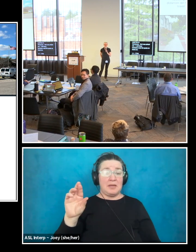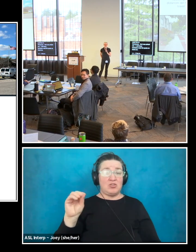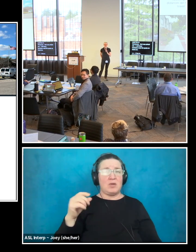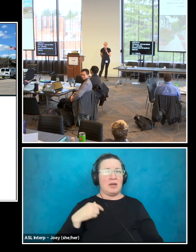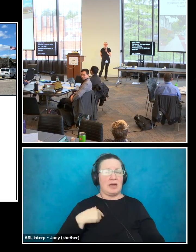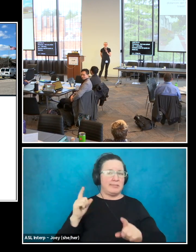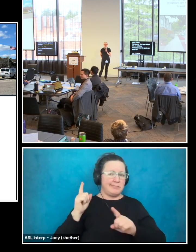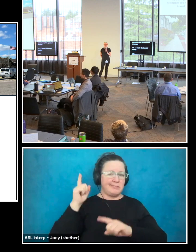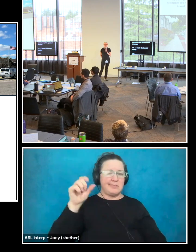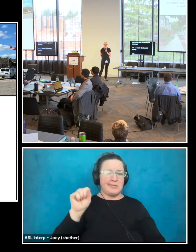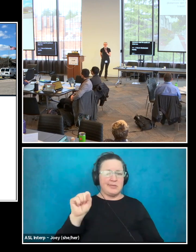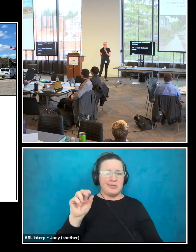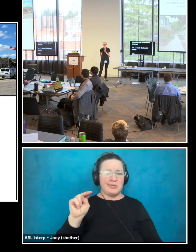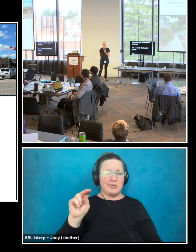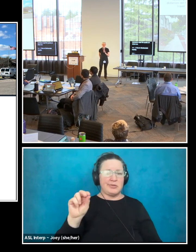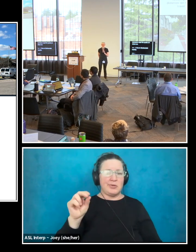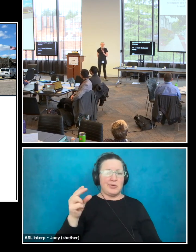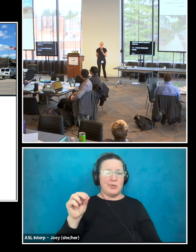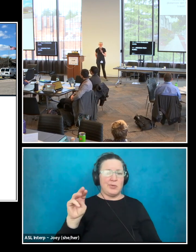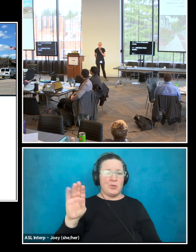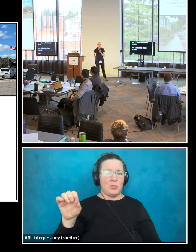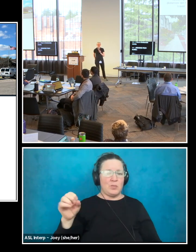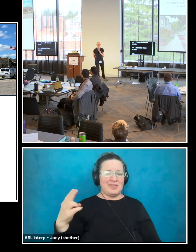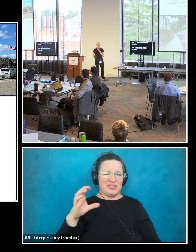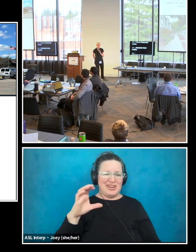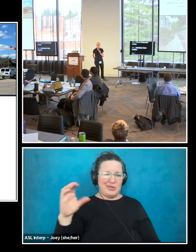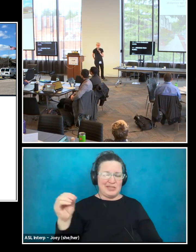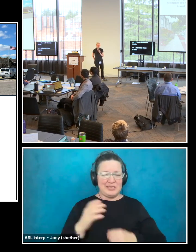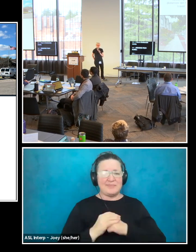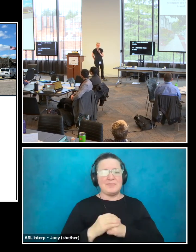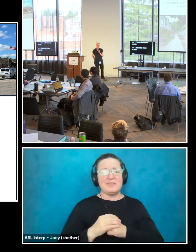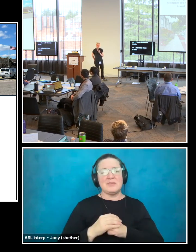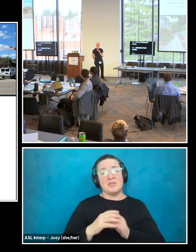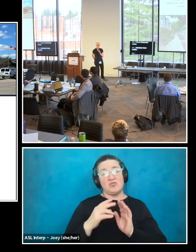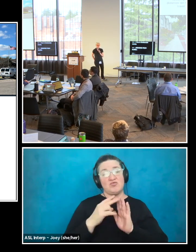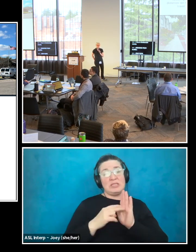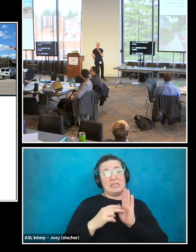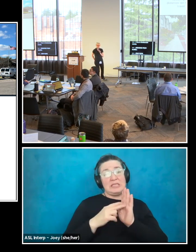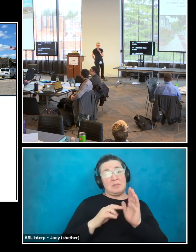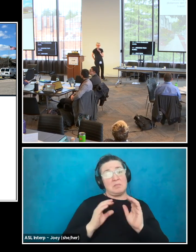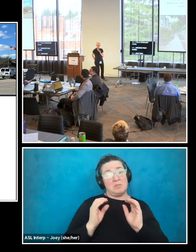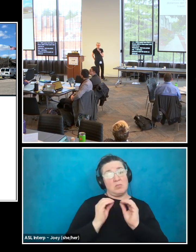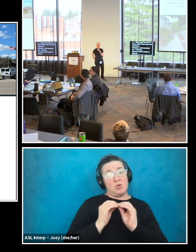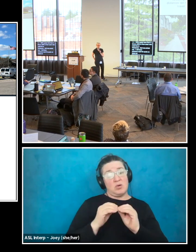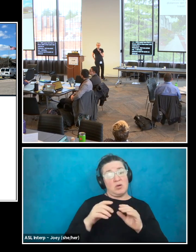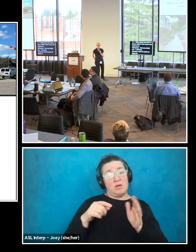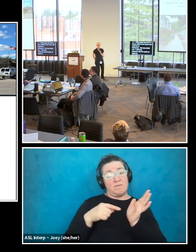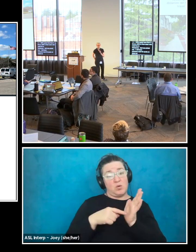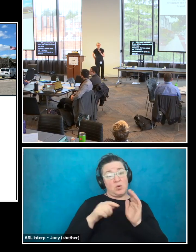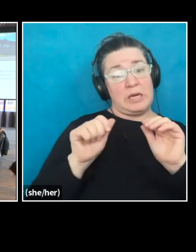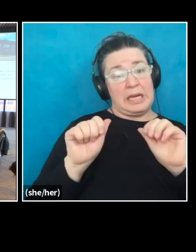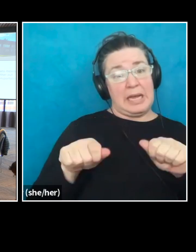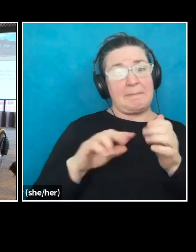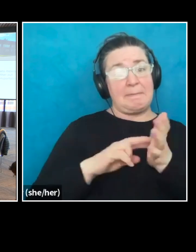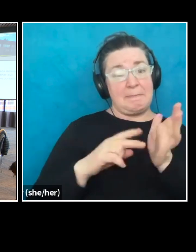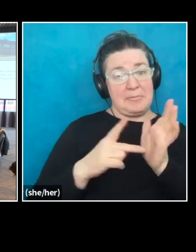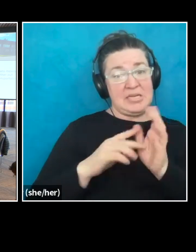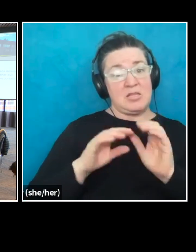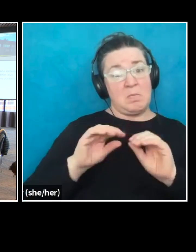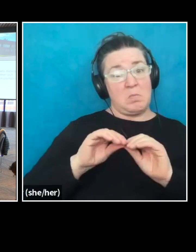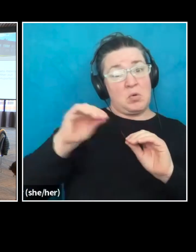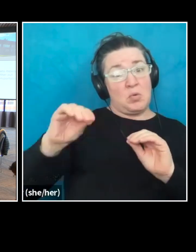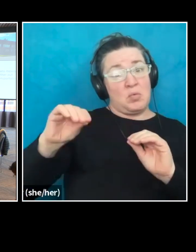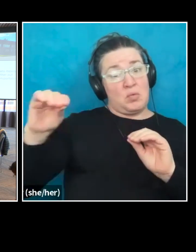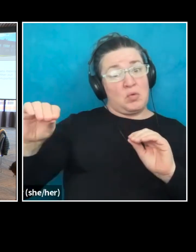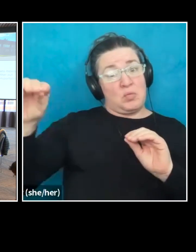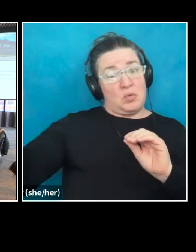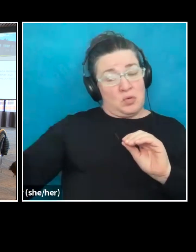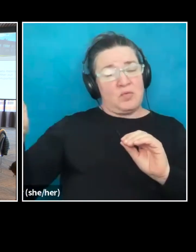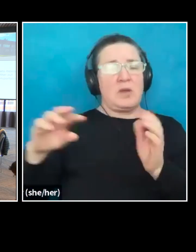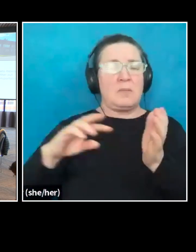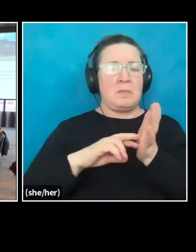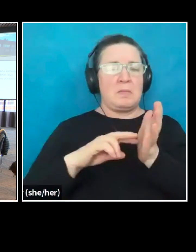means means moving further out. Moving further out means more limited transportation. Um I live in a